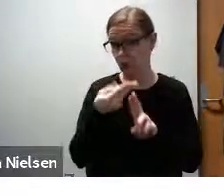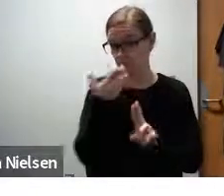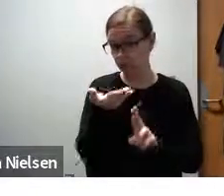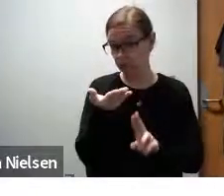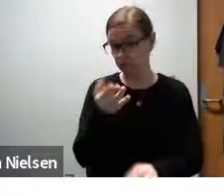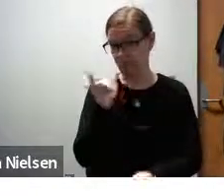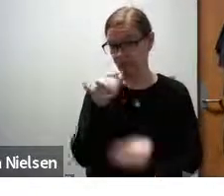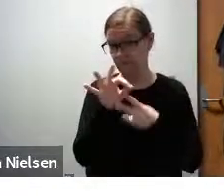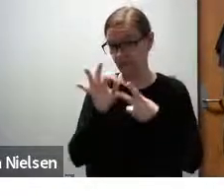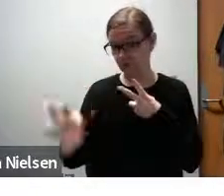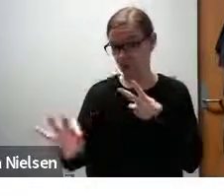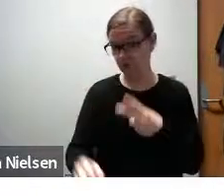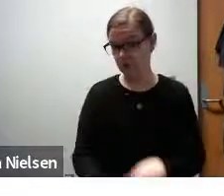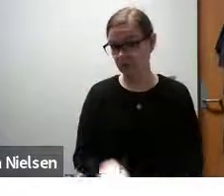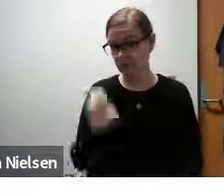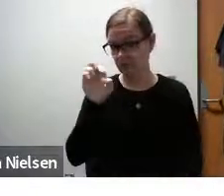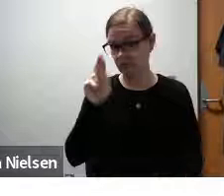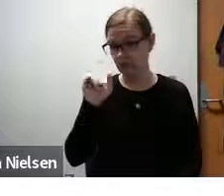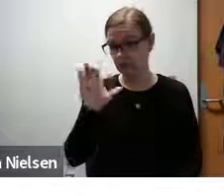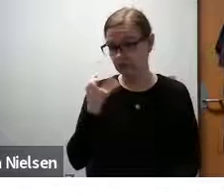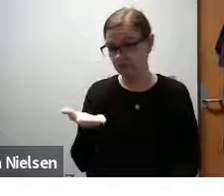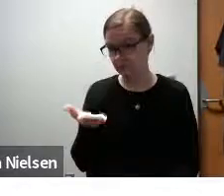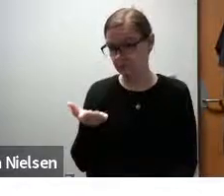Eric, you have a question. Yeah, I do. I have